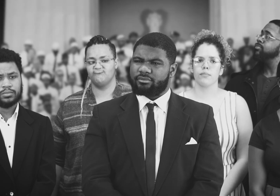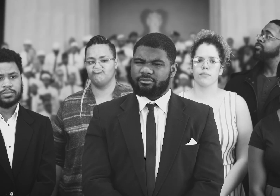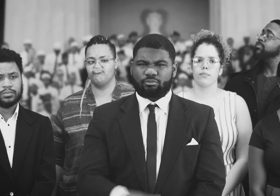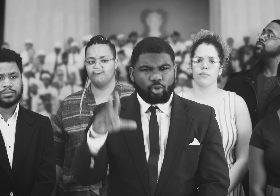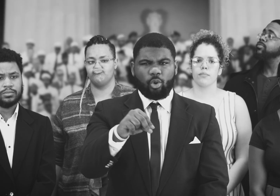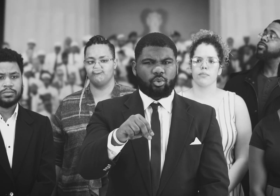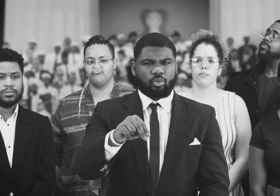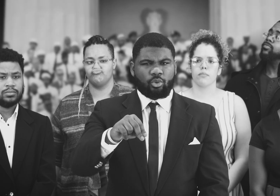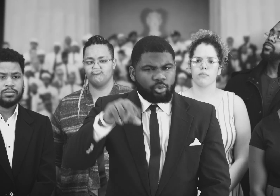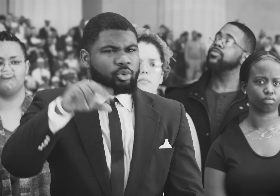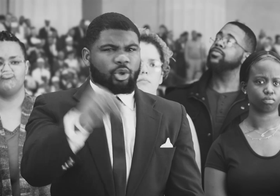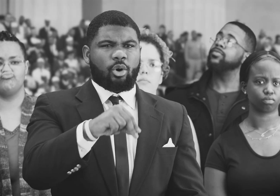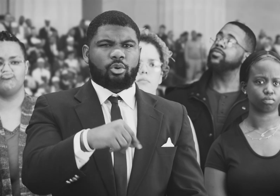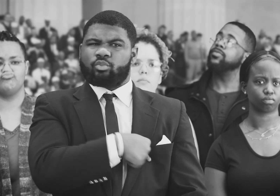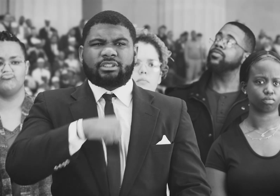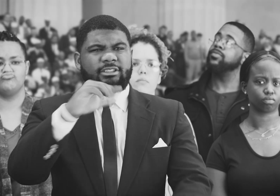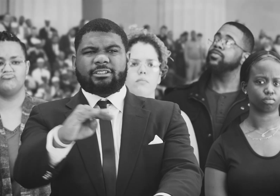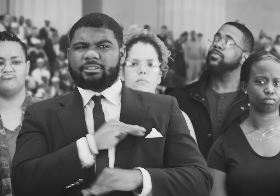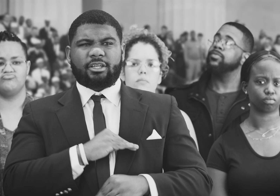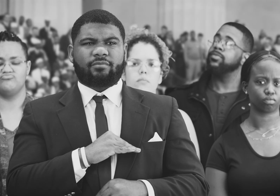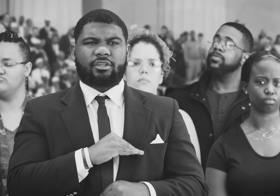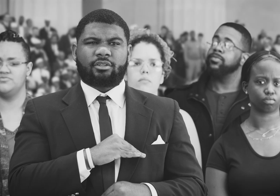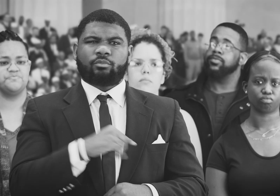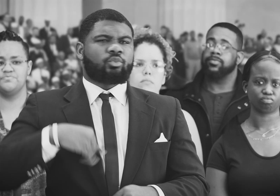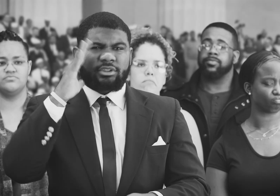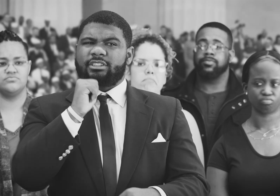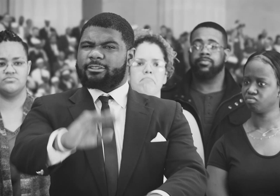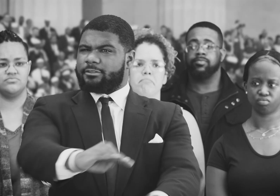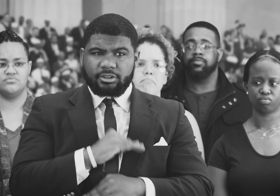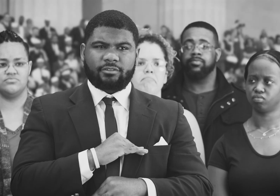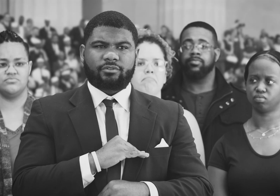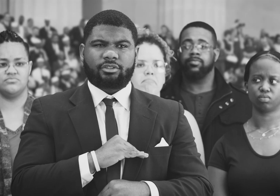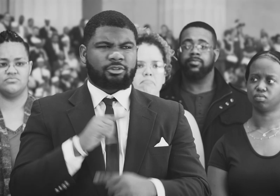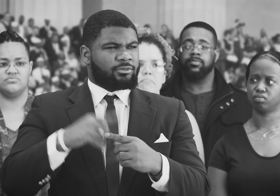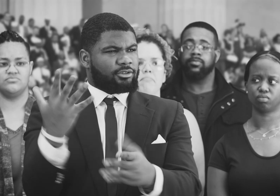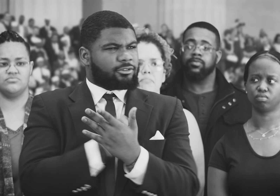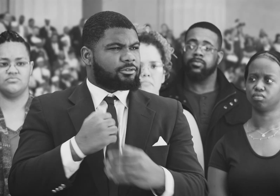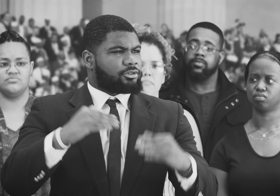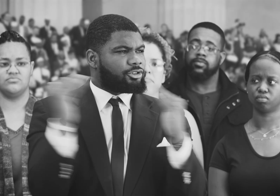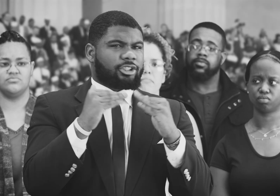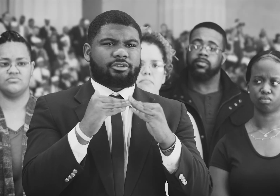No, no, we are not satisfied and we will not be satisfied until justice rolls down like waters and righteousness like a mighty stream.